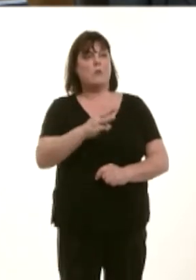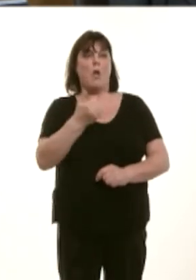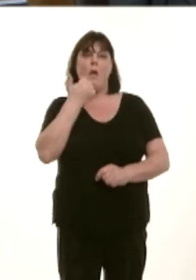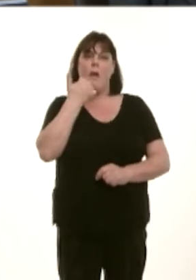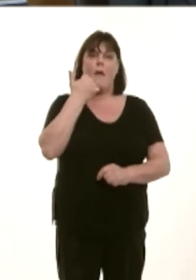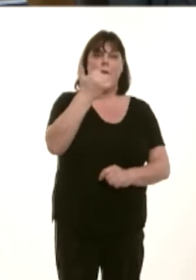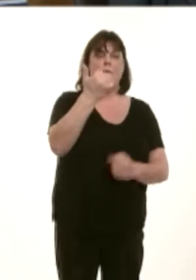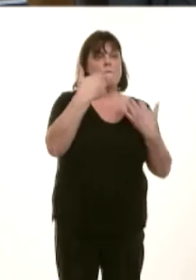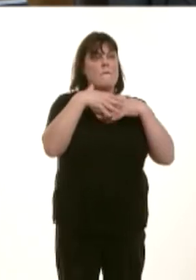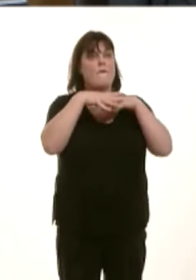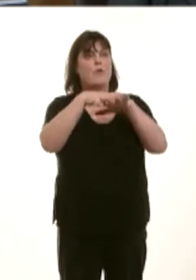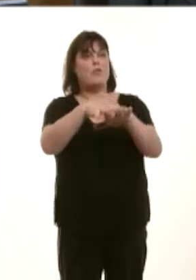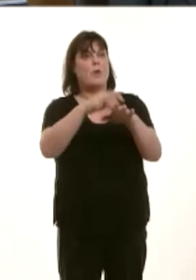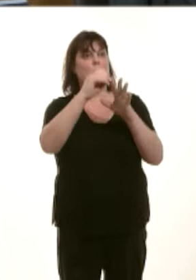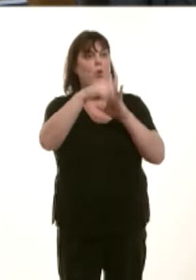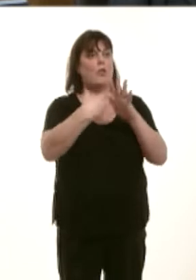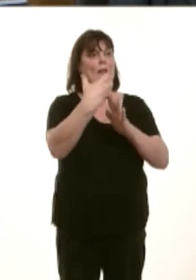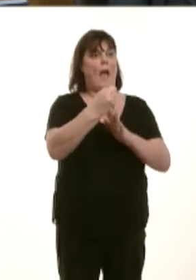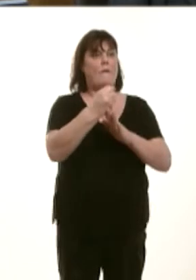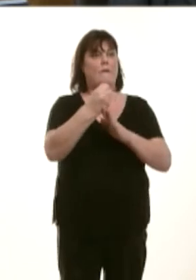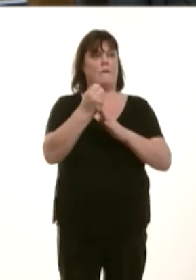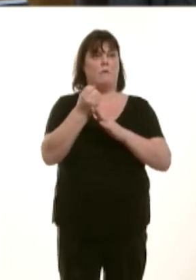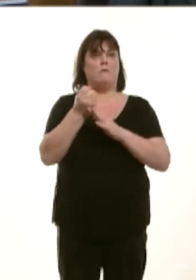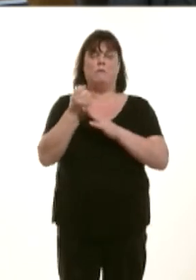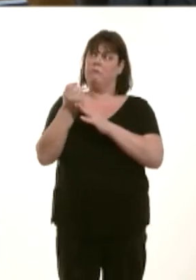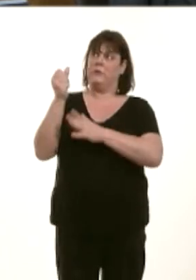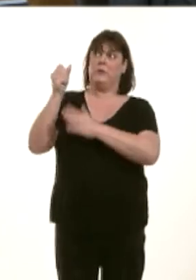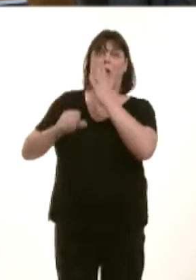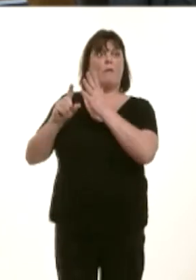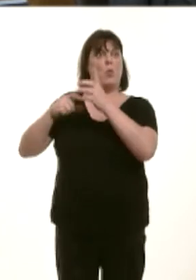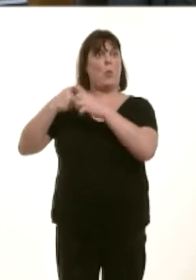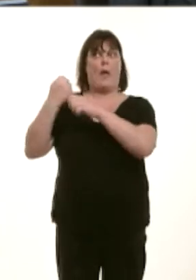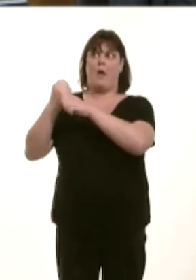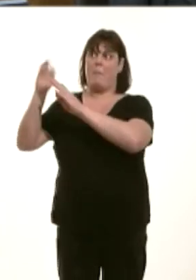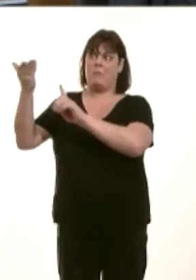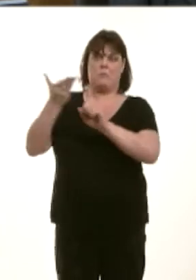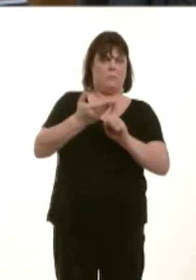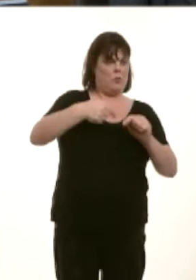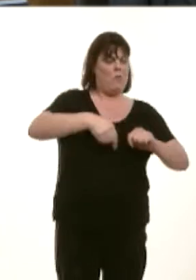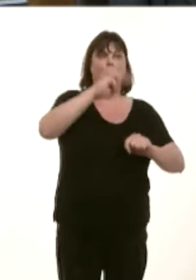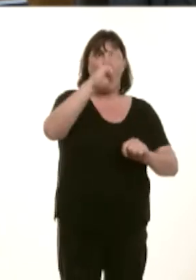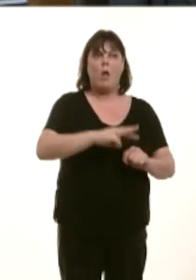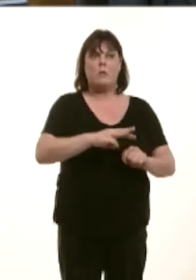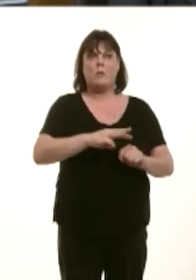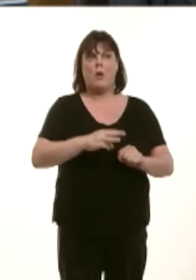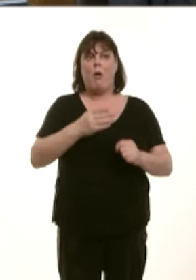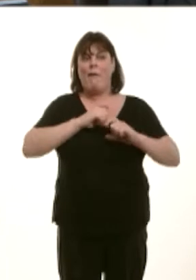project, if that continues; it is not clear at present that that will continue in future.